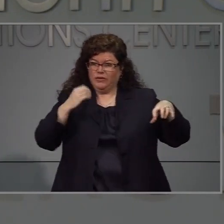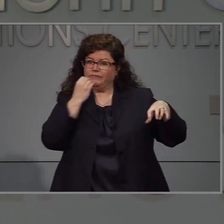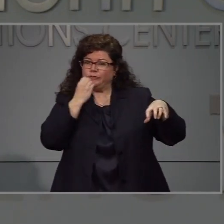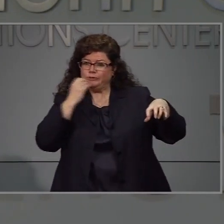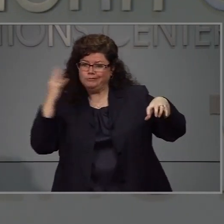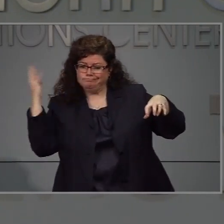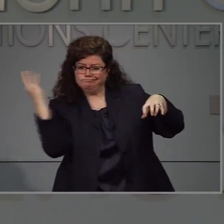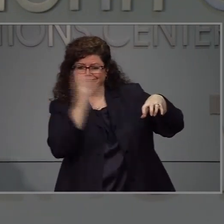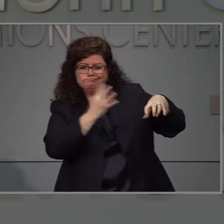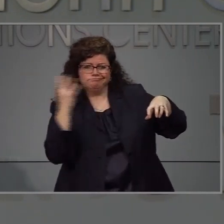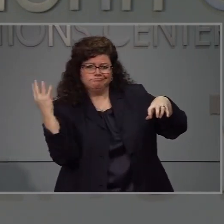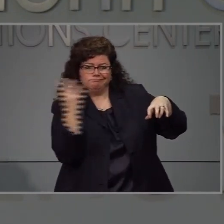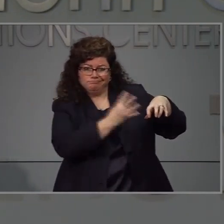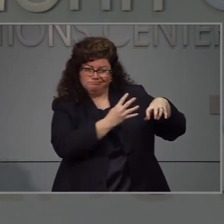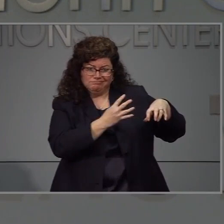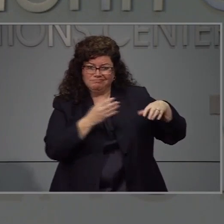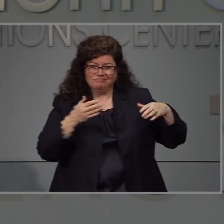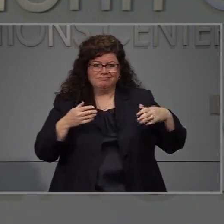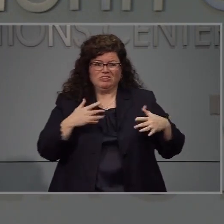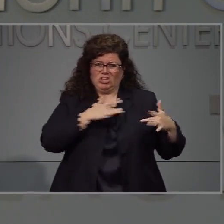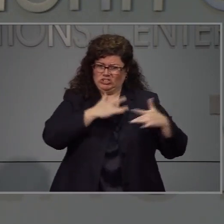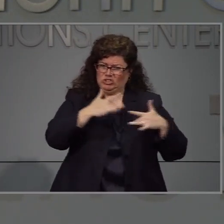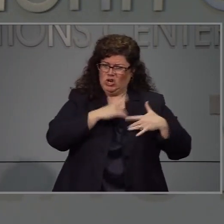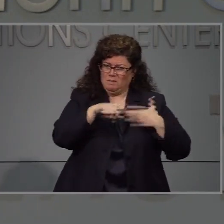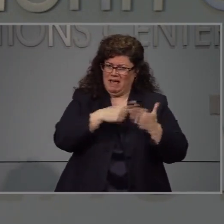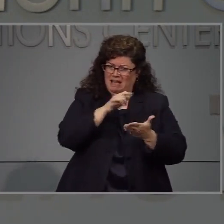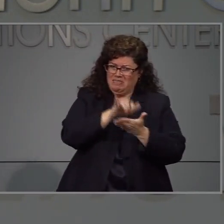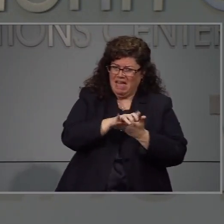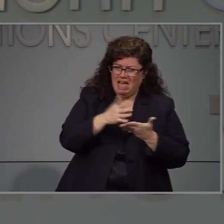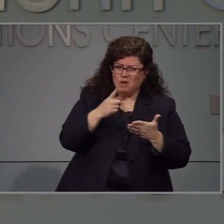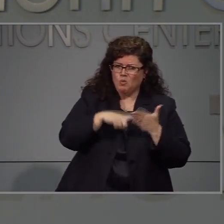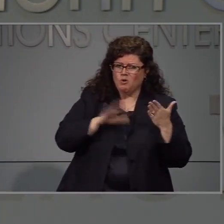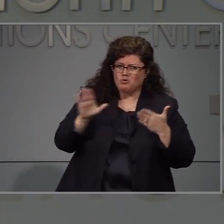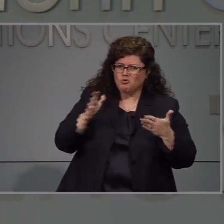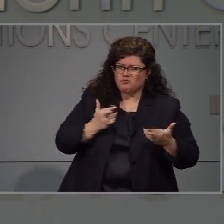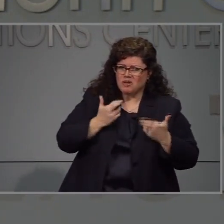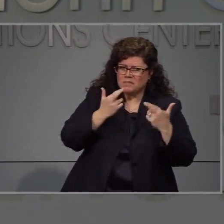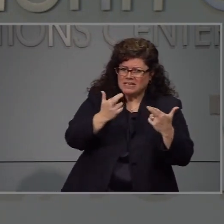RECOMMENDATIONS SO WHY IS THINGS LIKE STAFF PLEADING FOR CUSTOMERS. WHY ARE THOSE